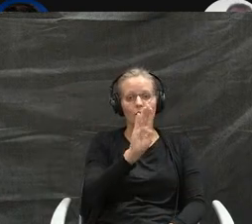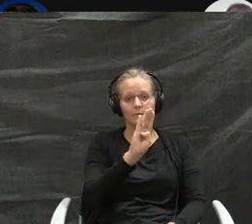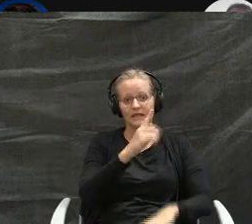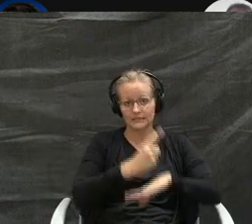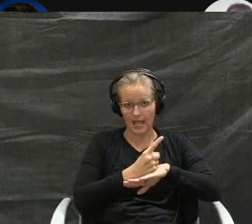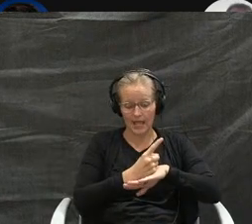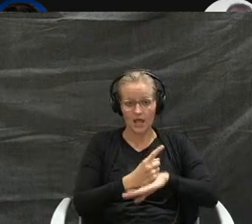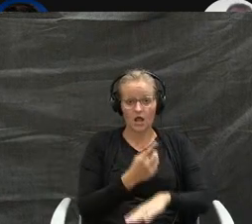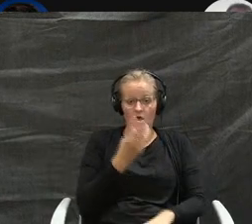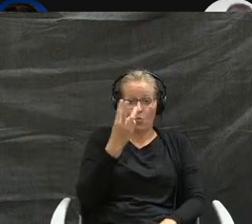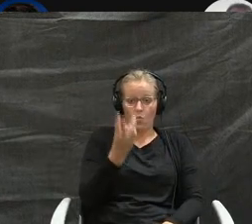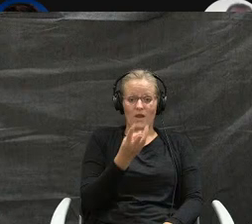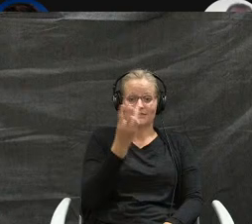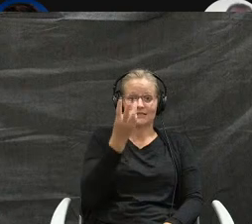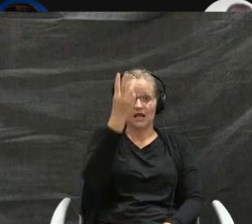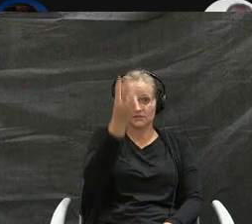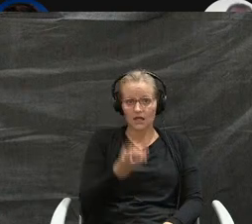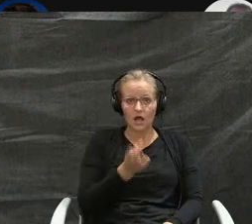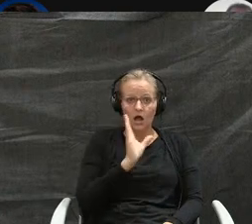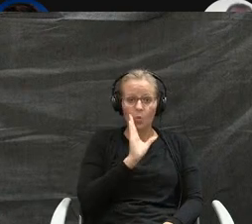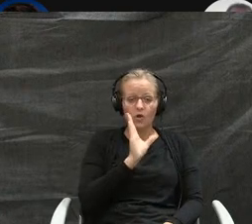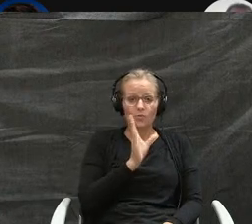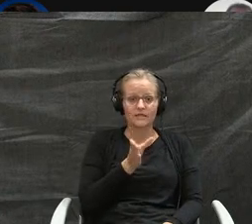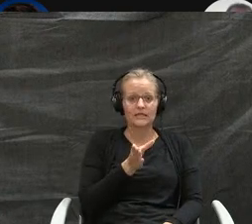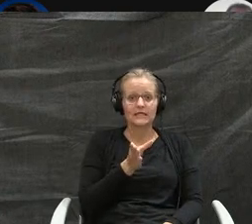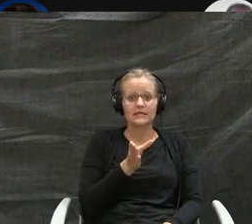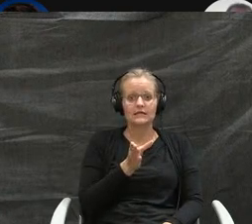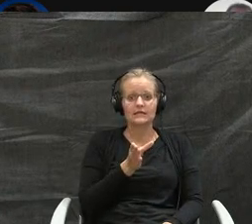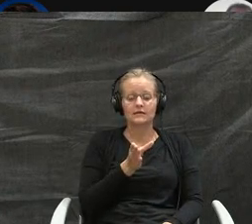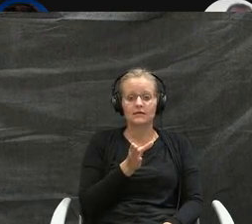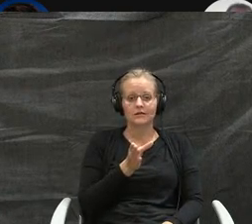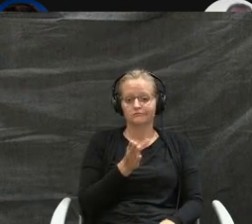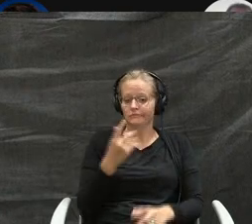look for in terms of masked. There would be distance learning